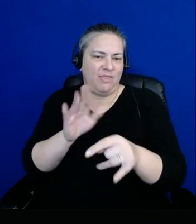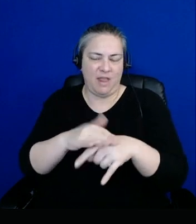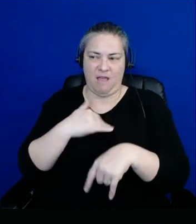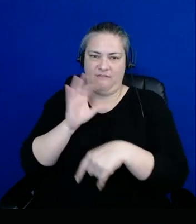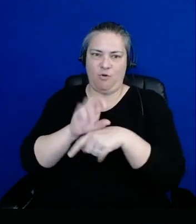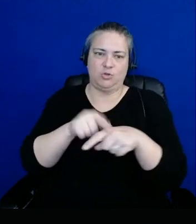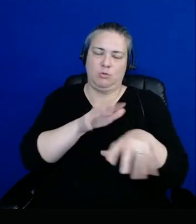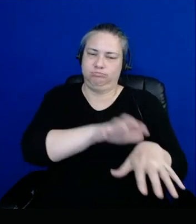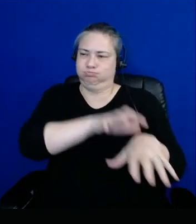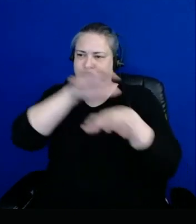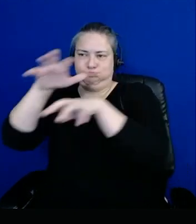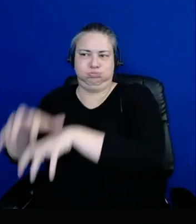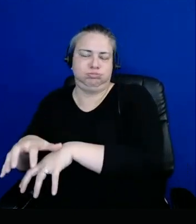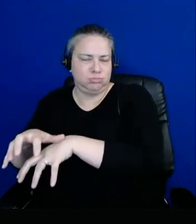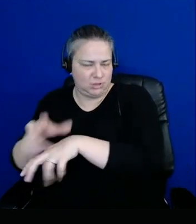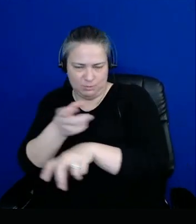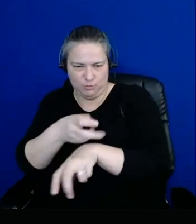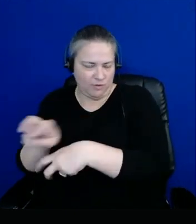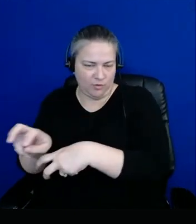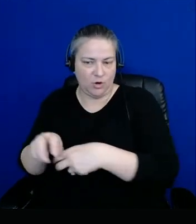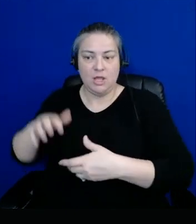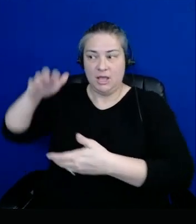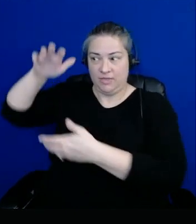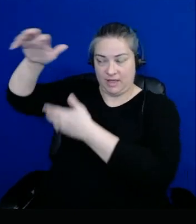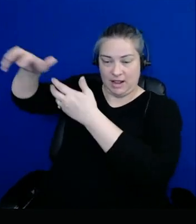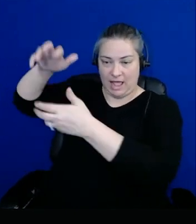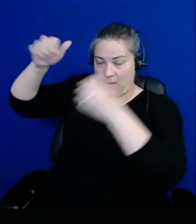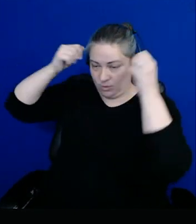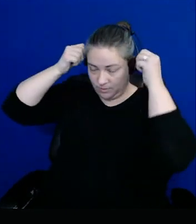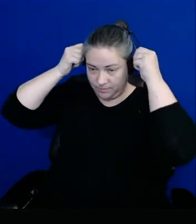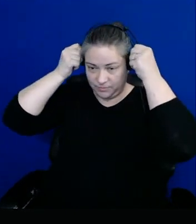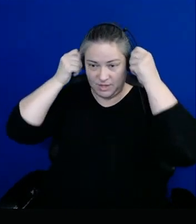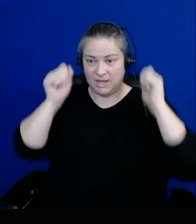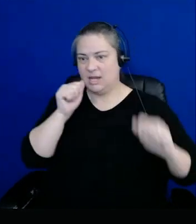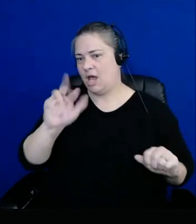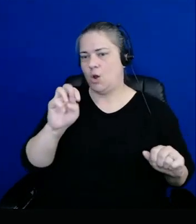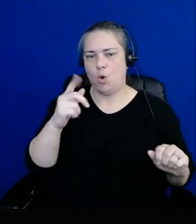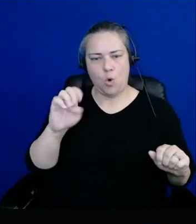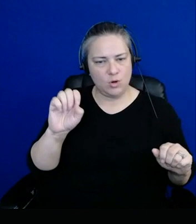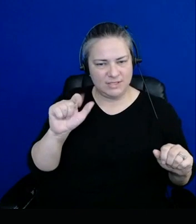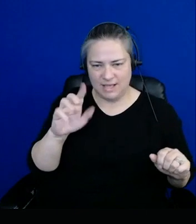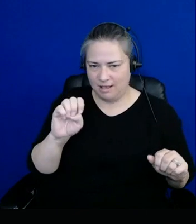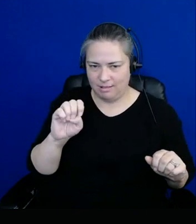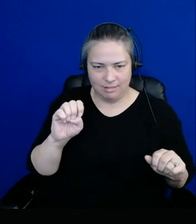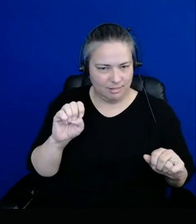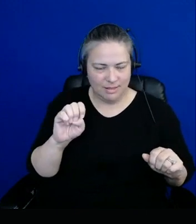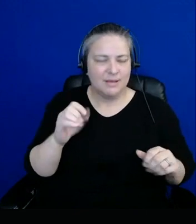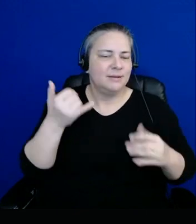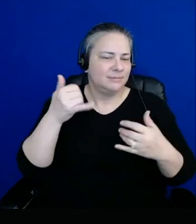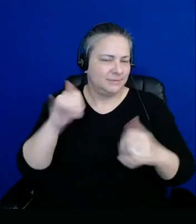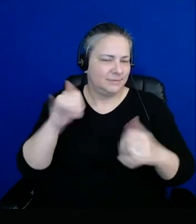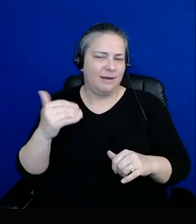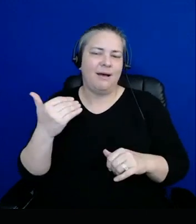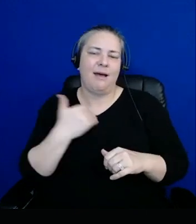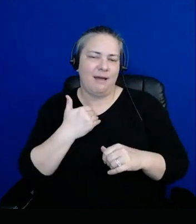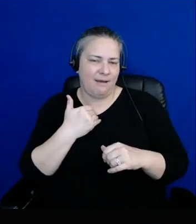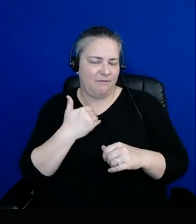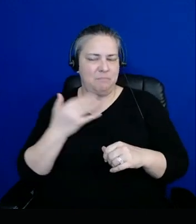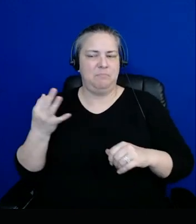rather than us forcing it. The cloud isn't a wholesale monolithic solution. There will still be benefits to having a physical presence,